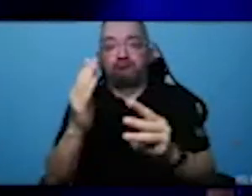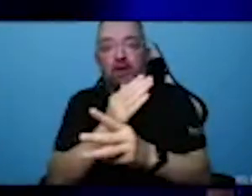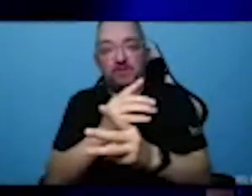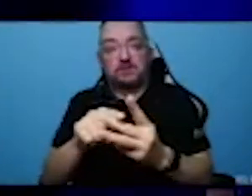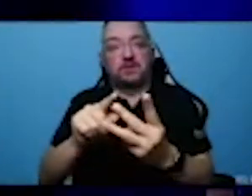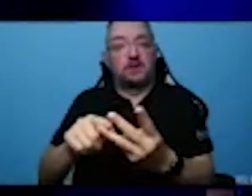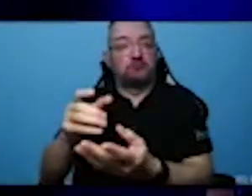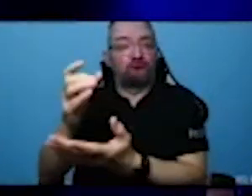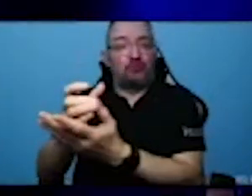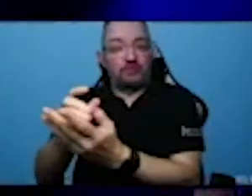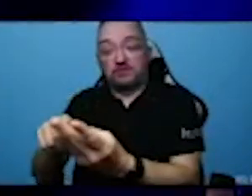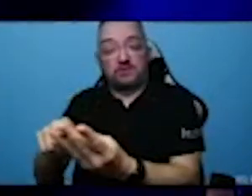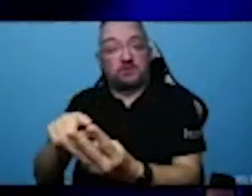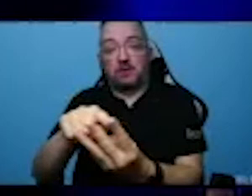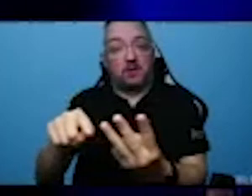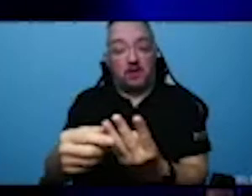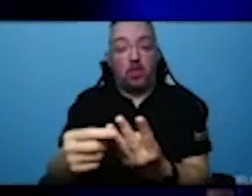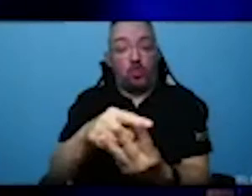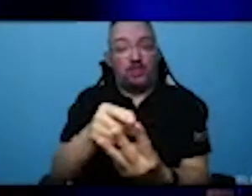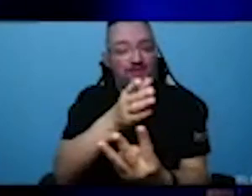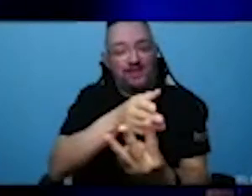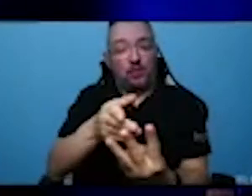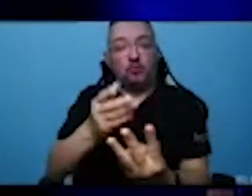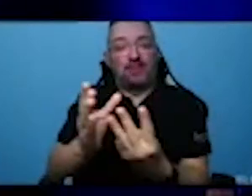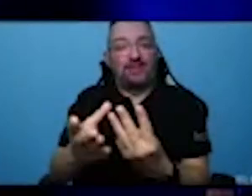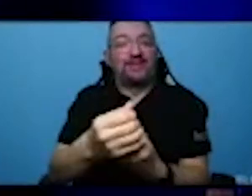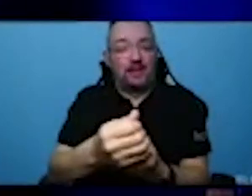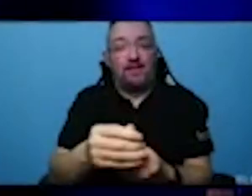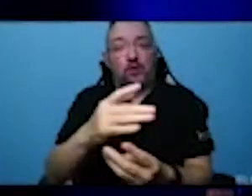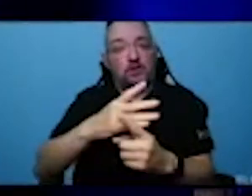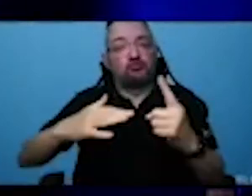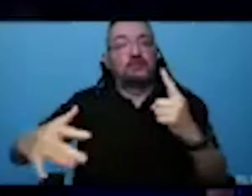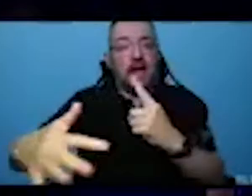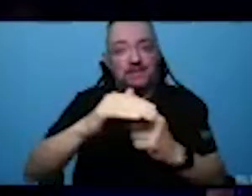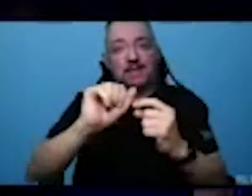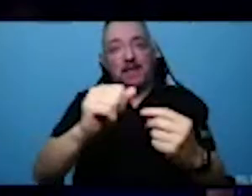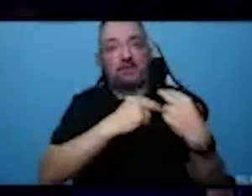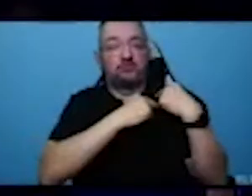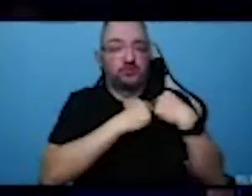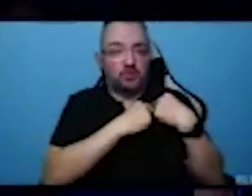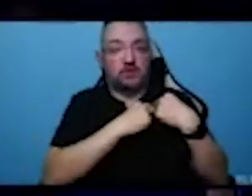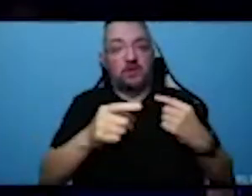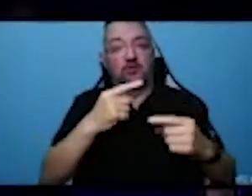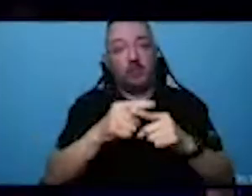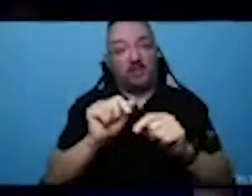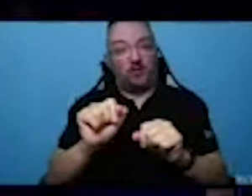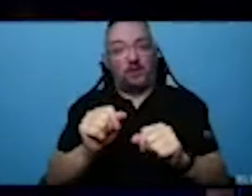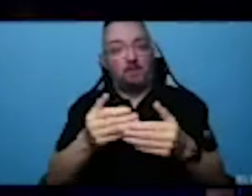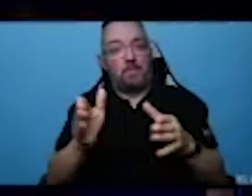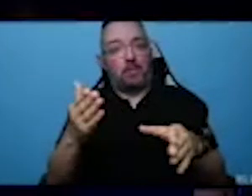So those were the key learnings from the Inclusive Public Services Working Group. Well, Theresa, thank you very much for that extremely